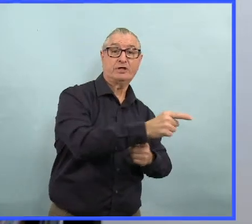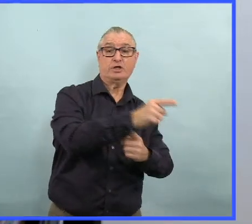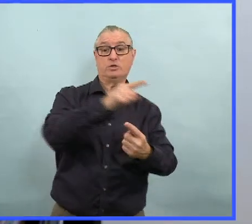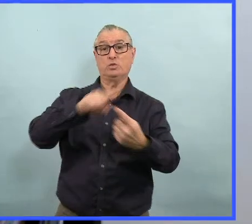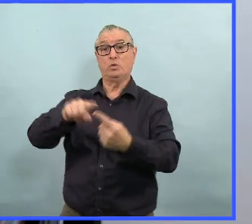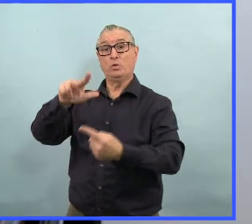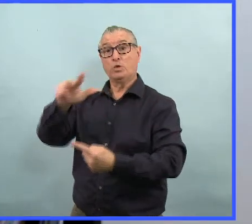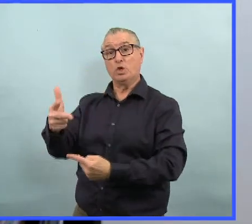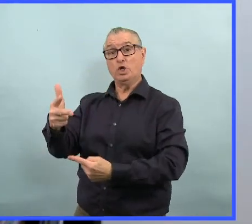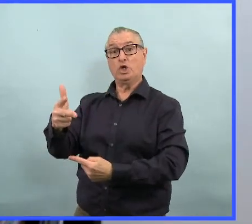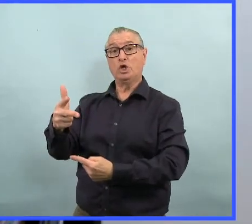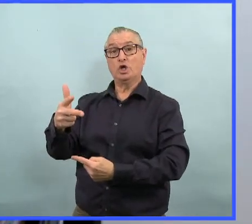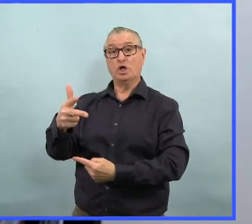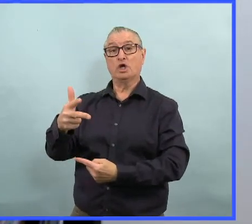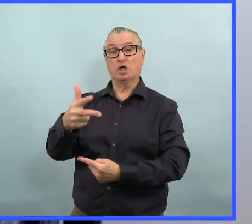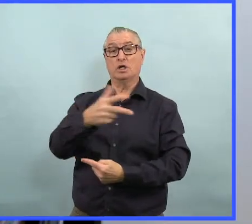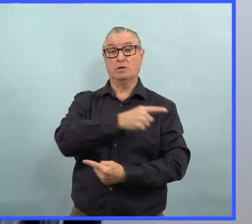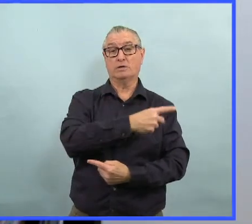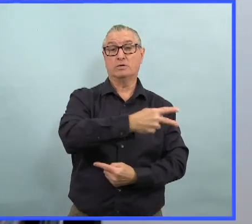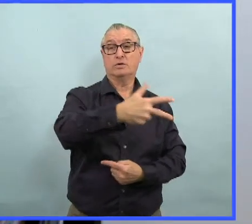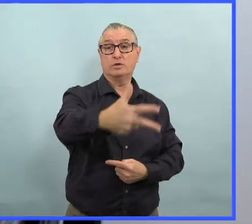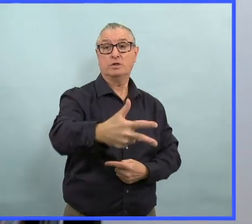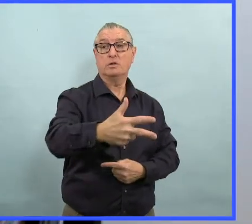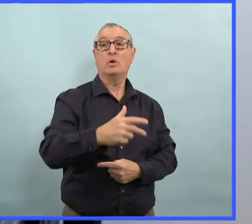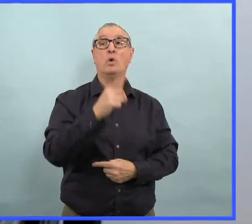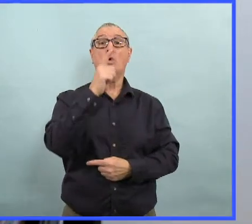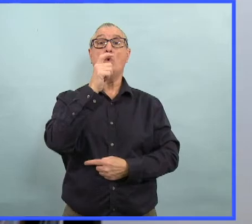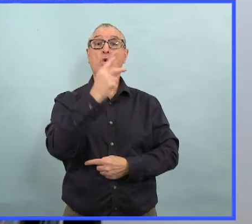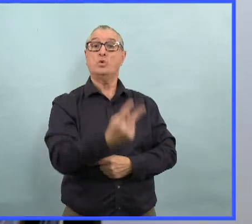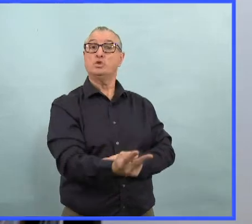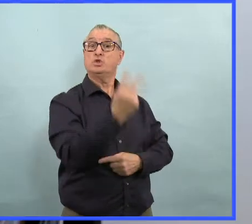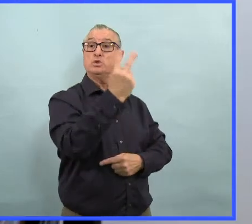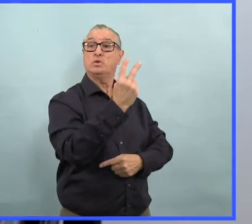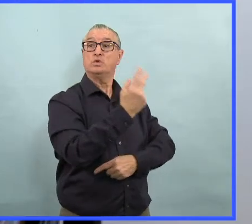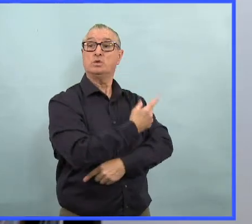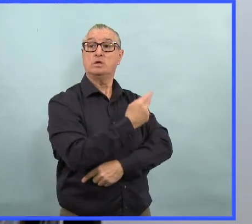was that people who received both doses close together during the same menstrual